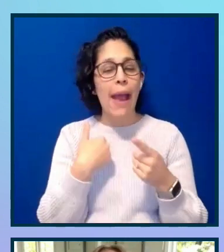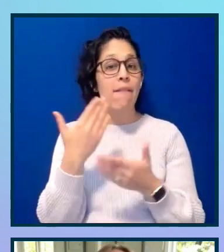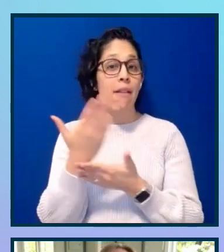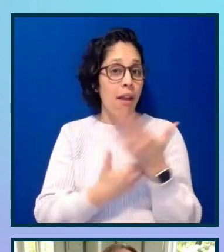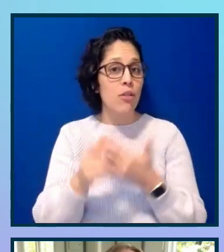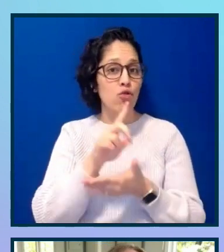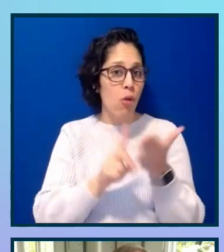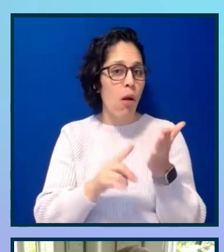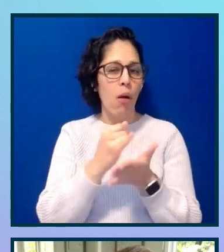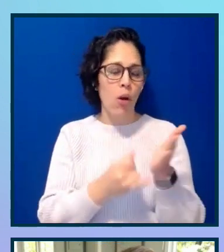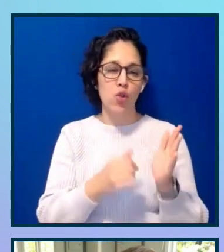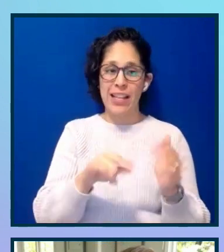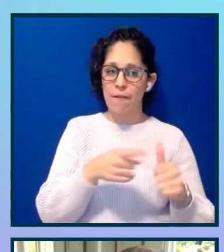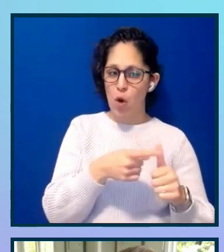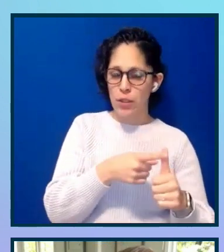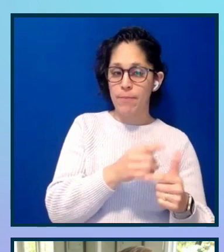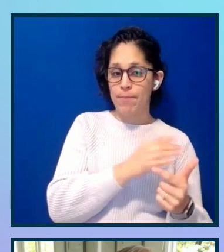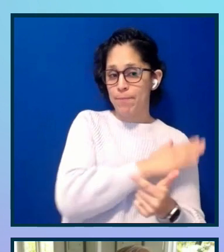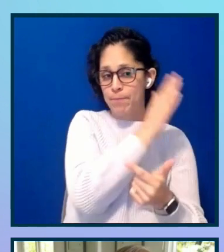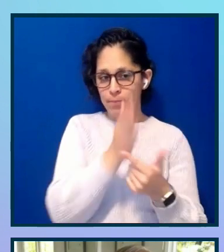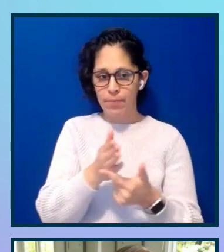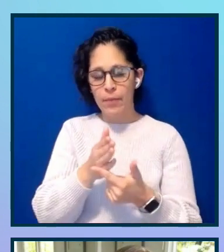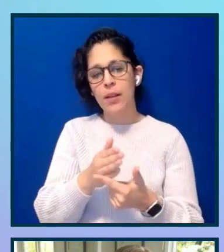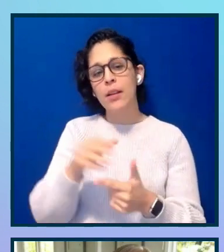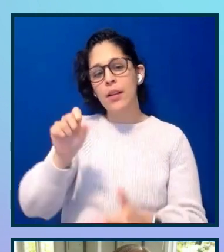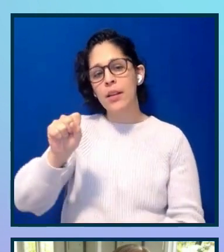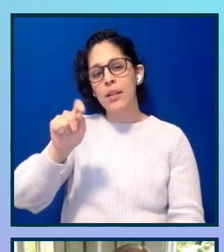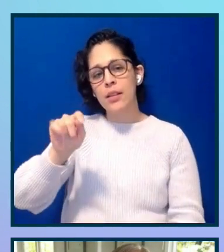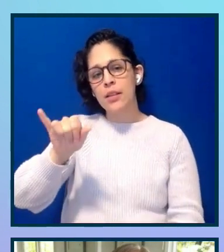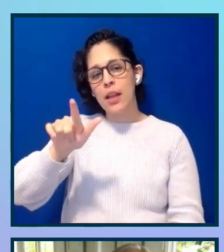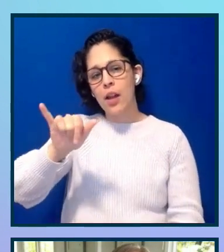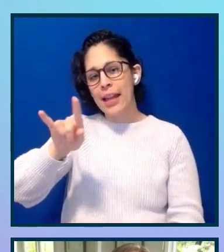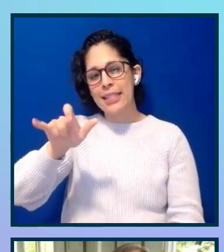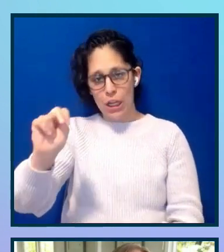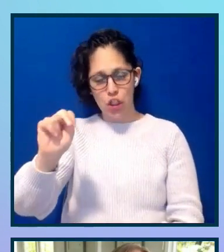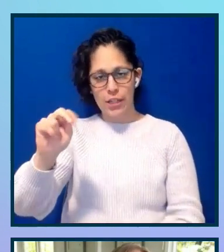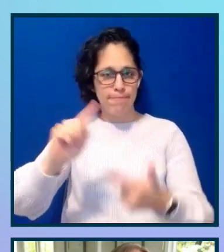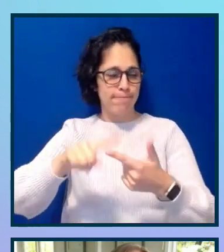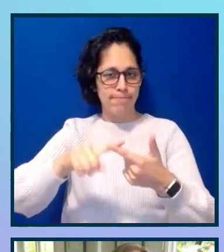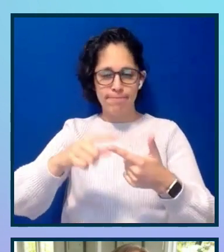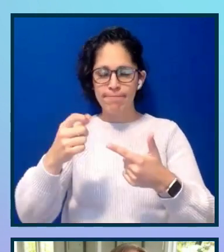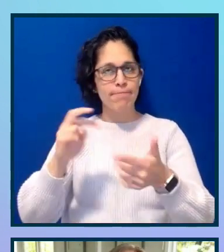So that's where we start with shot creation. Then we move on to stylization, and stylization is really where you start to apply